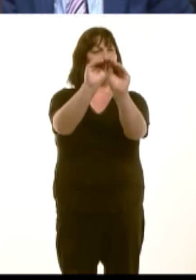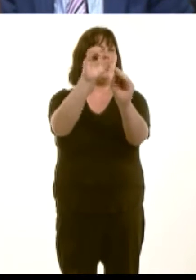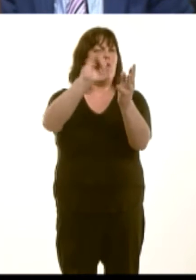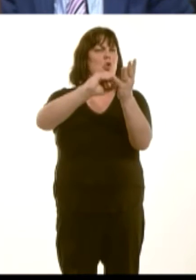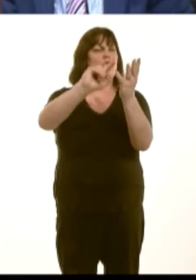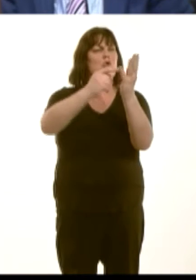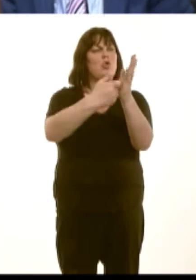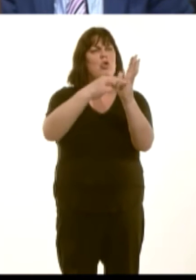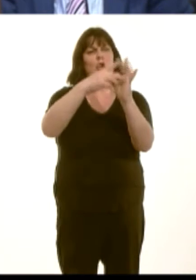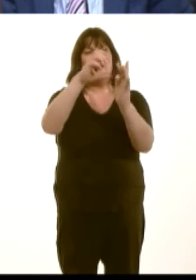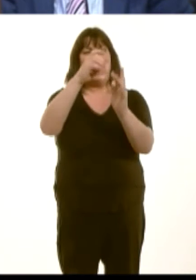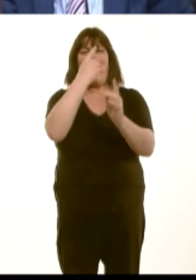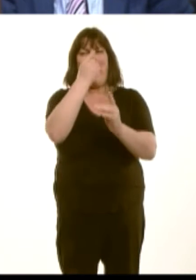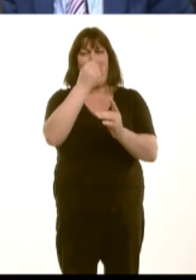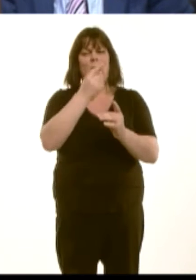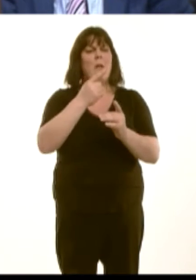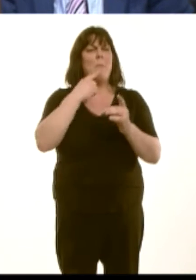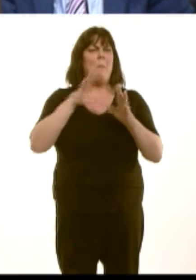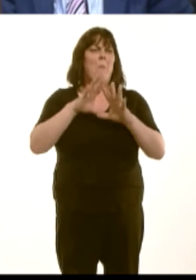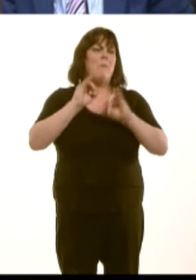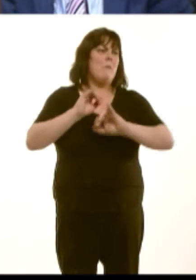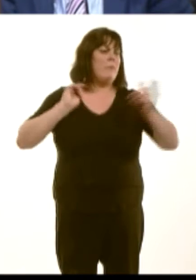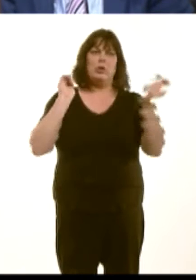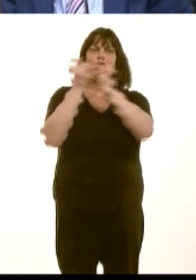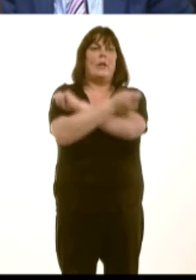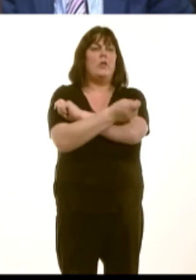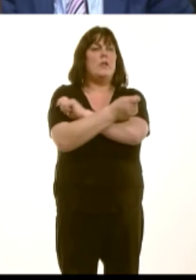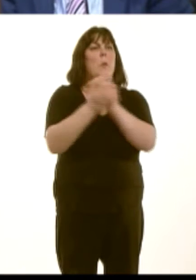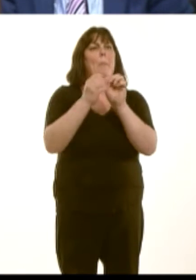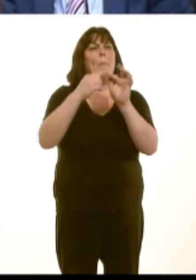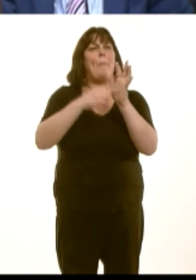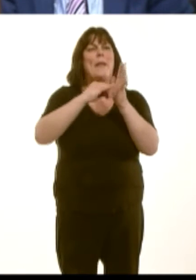changes in Betsi Cadwaladr University Local Health Board in the meantime, while what has